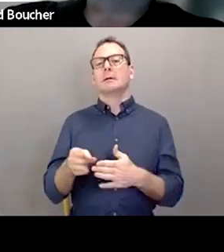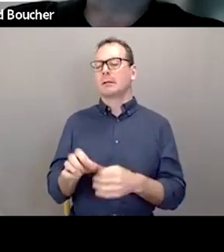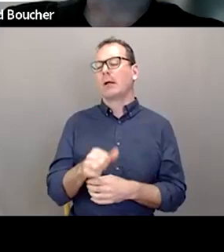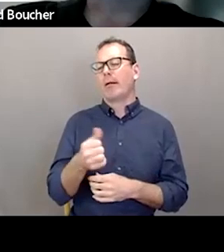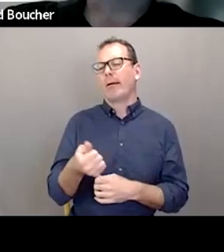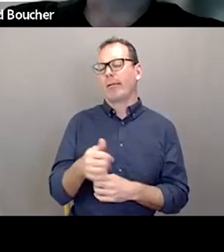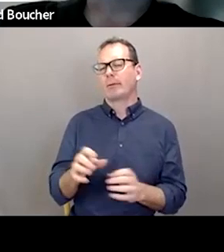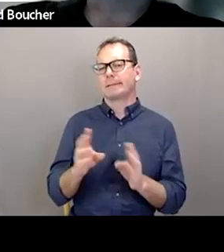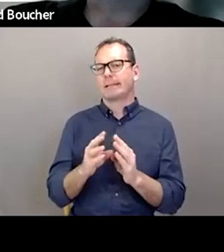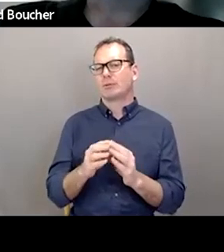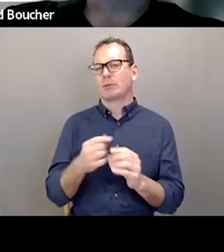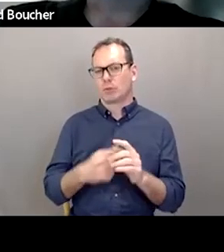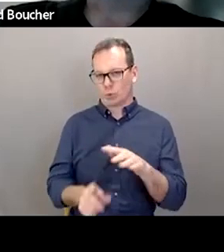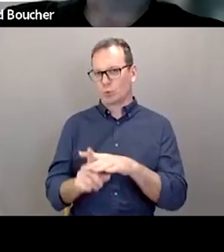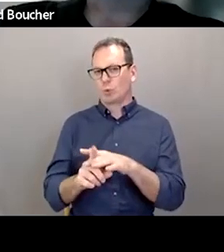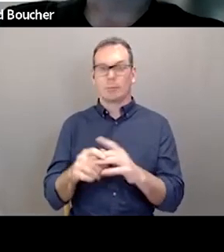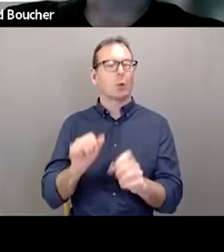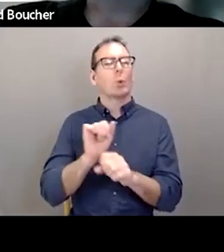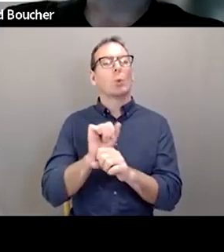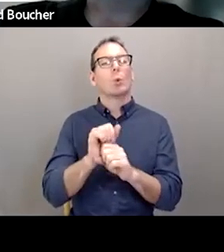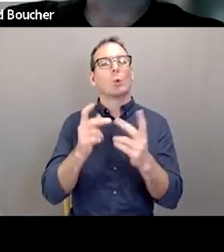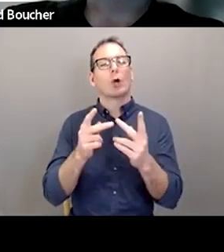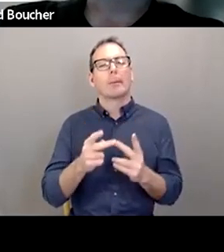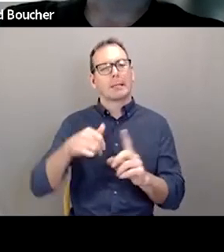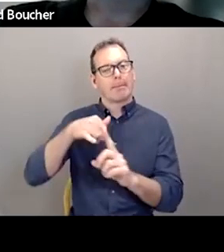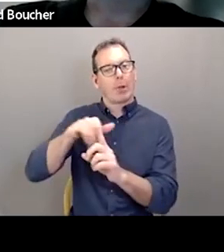today about workplace bullying that not giving somebody an accommodation